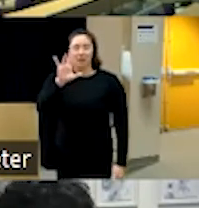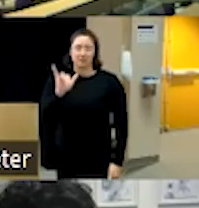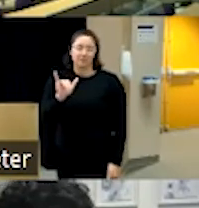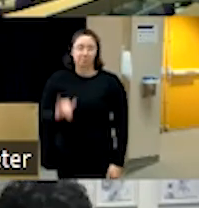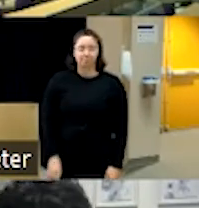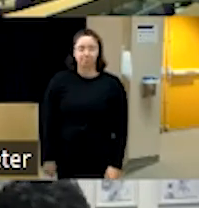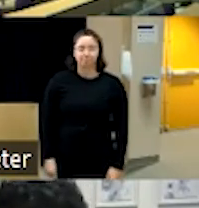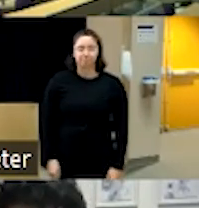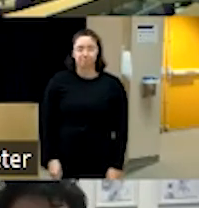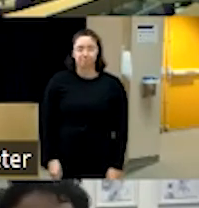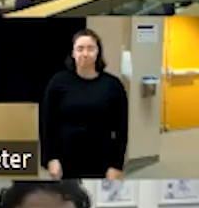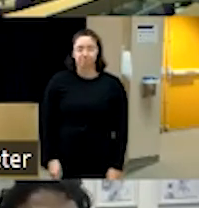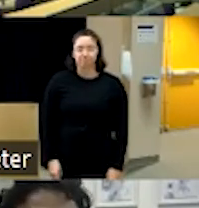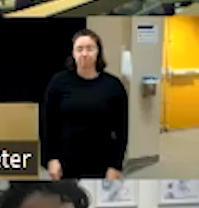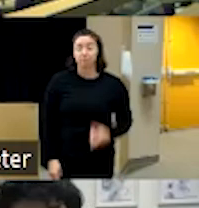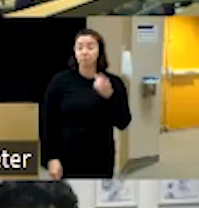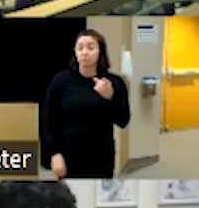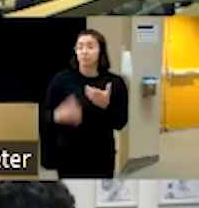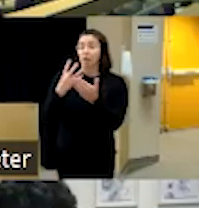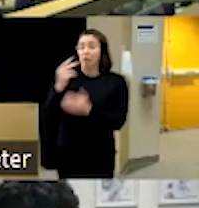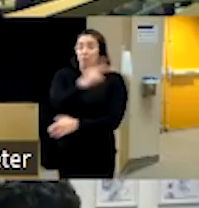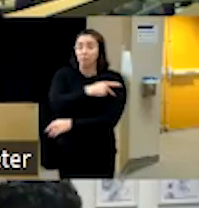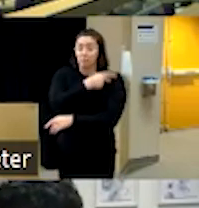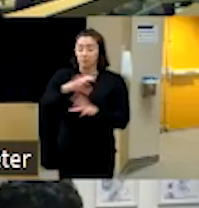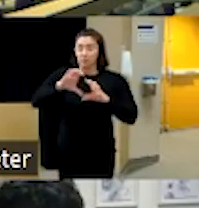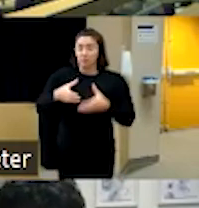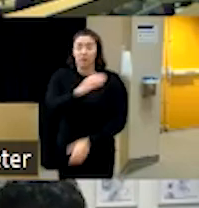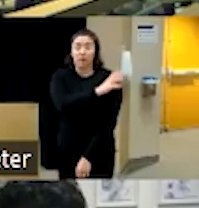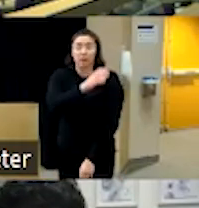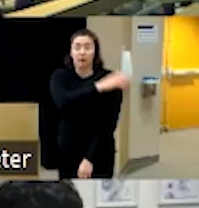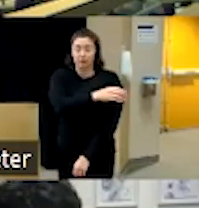um so we have an outpatient clinic which we actually use to screen